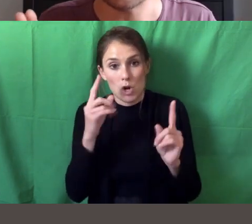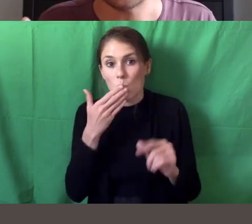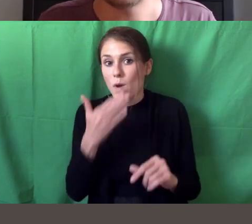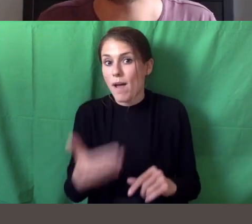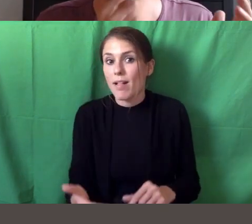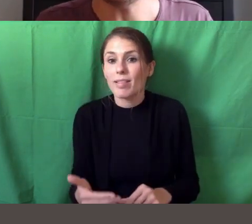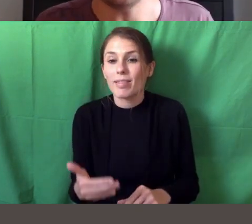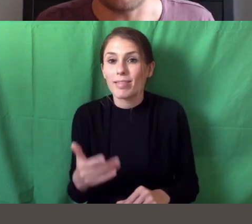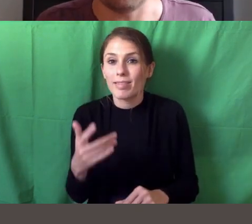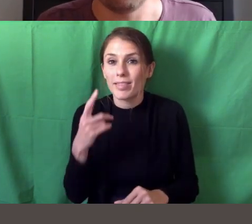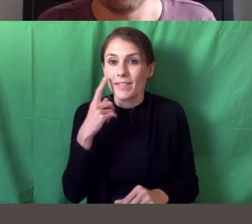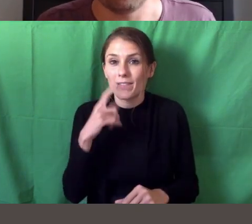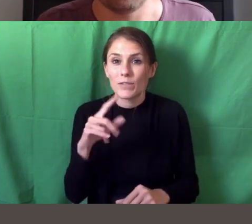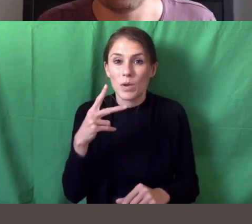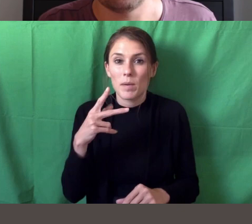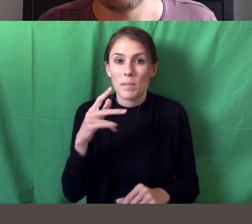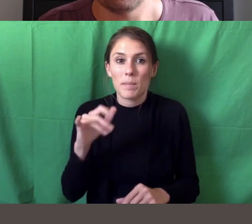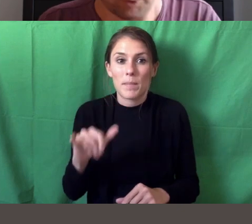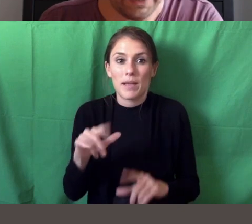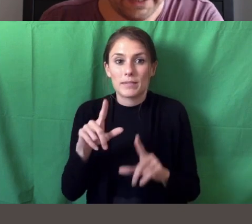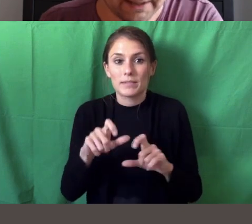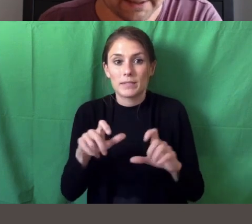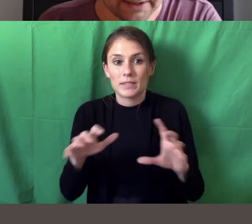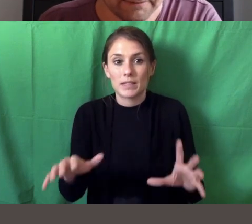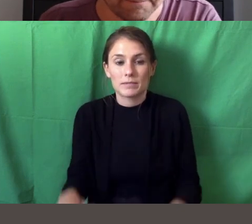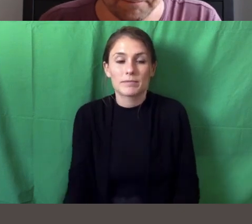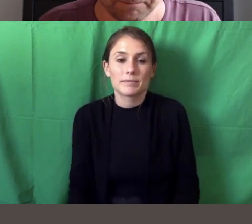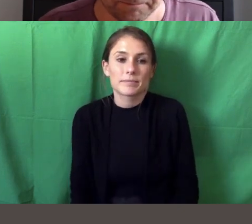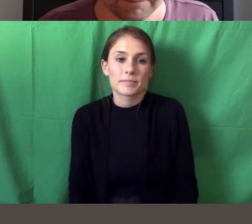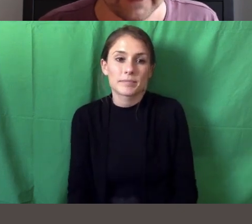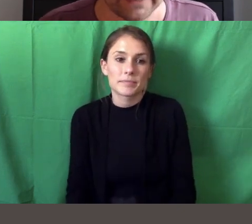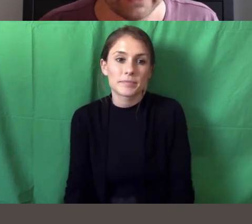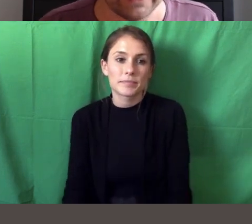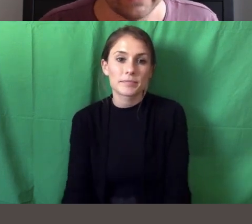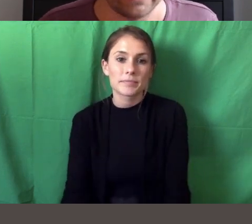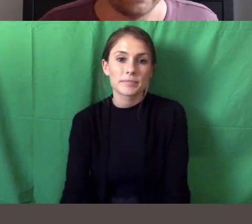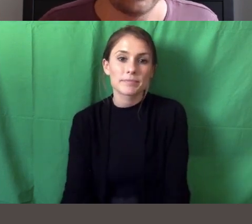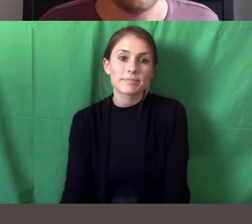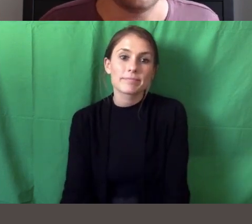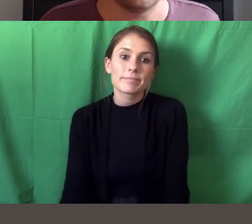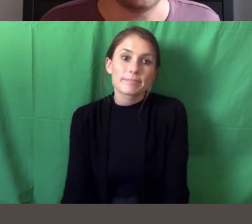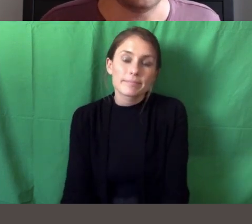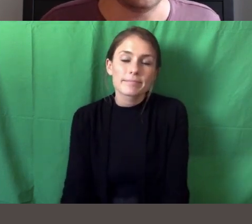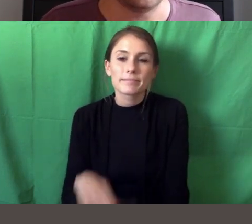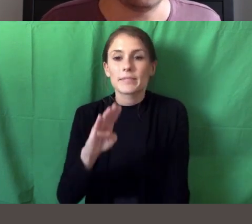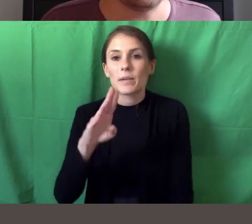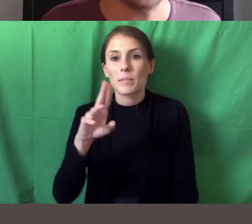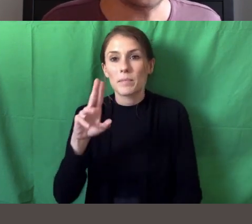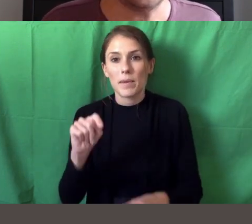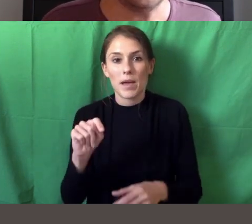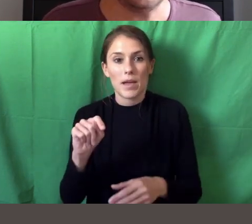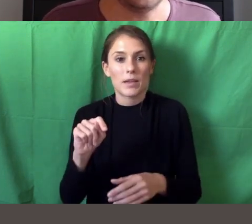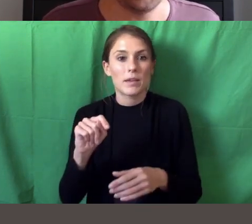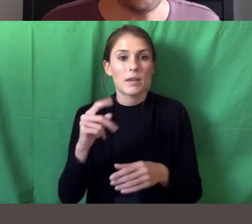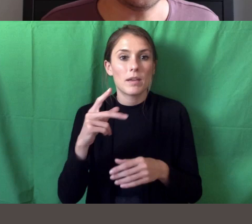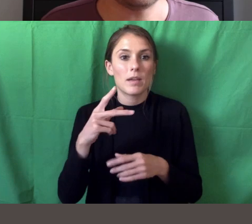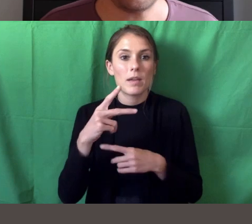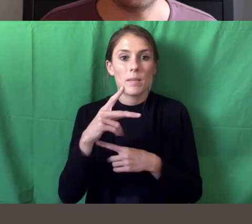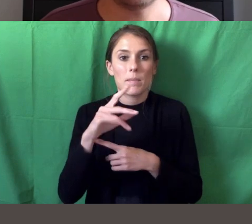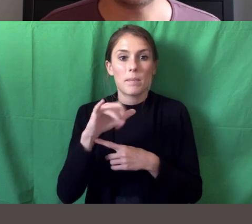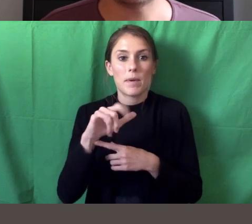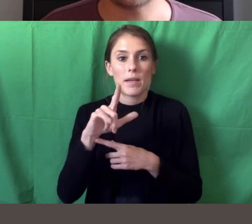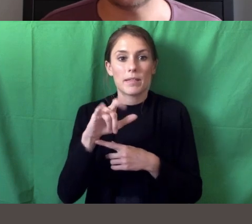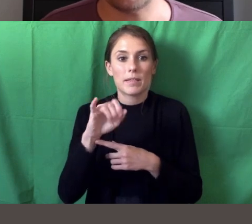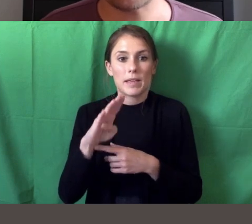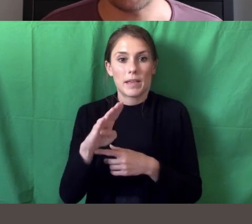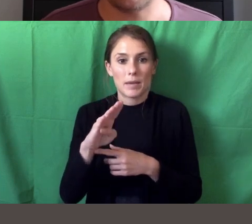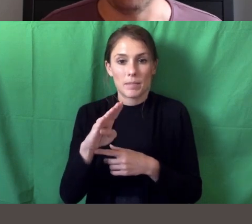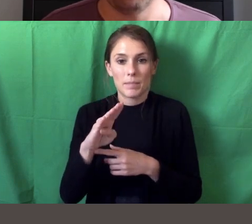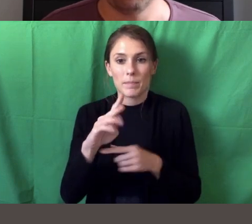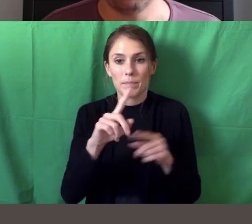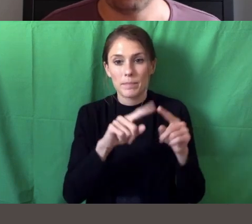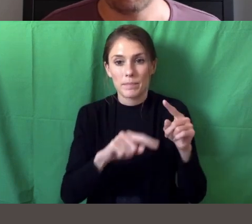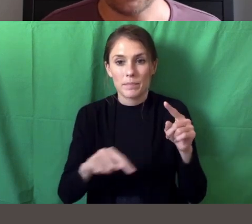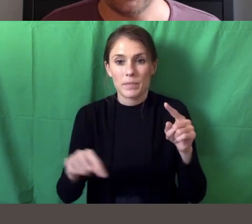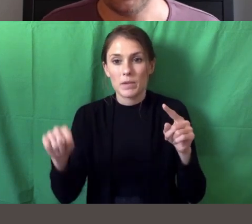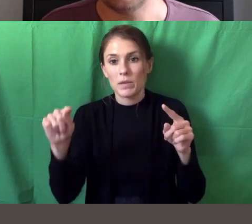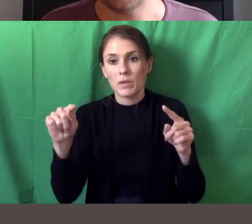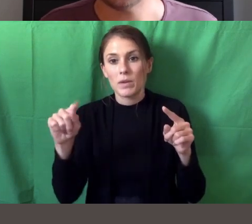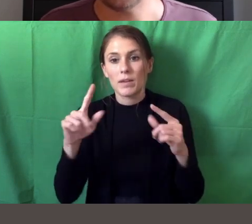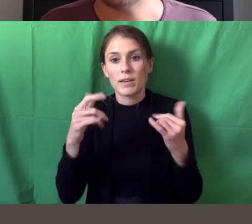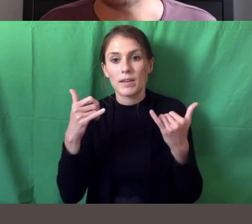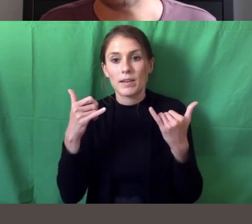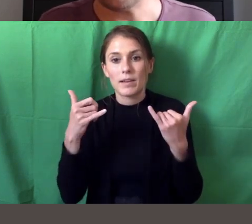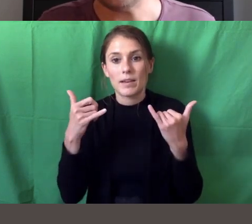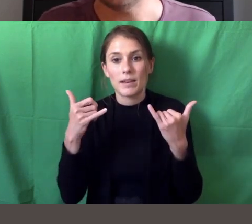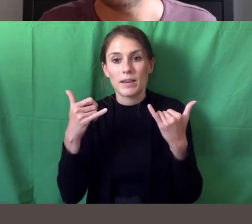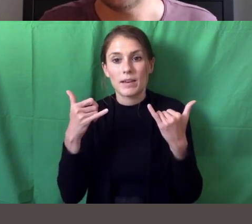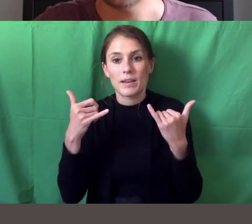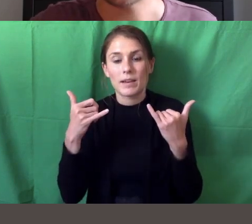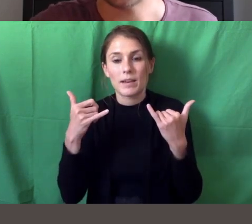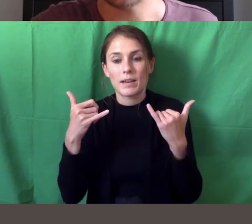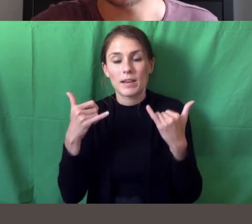module. This worked out pretty well for PyTest. But they vendored pylib in a very special way. And now